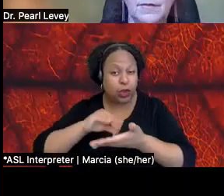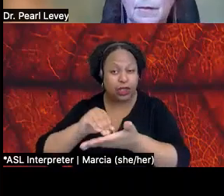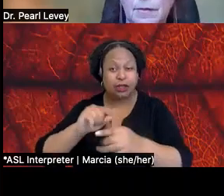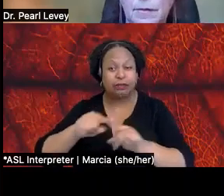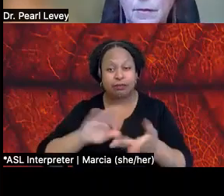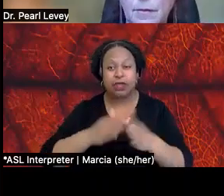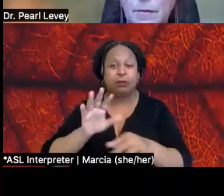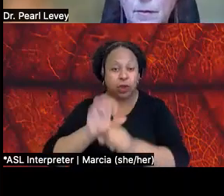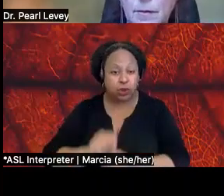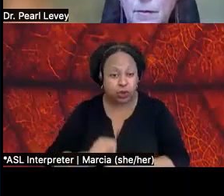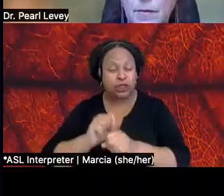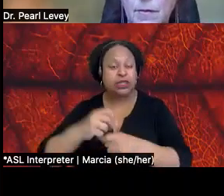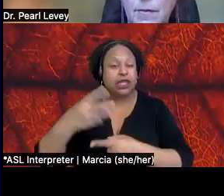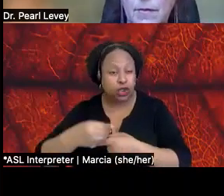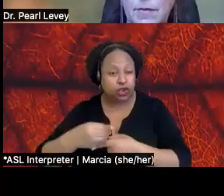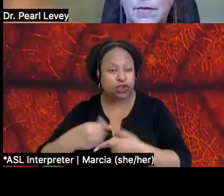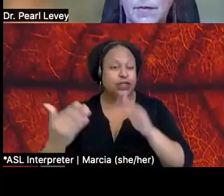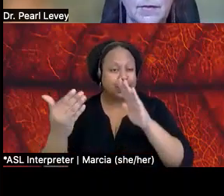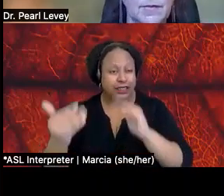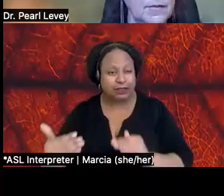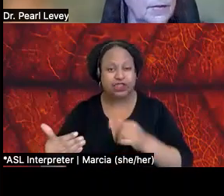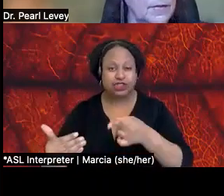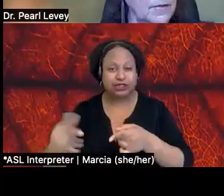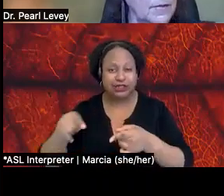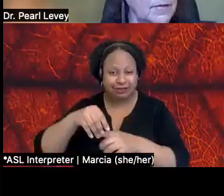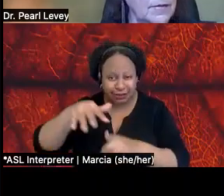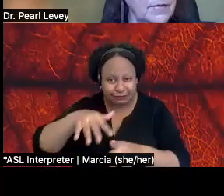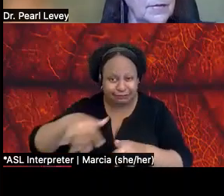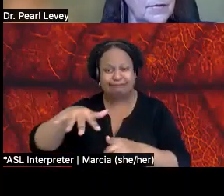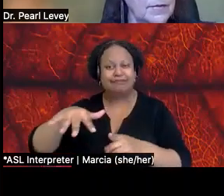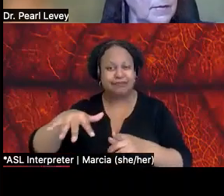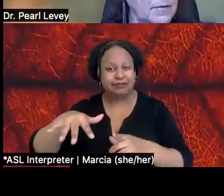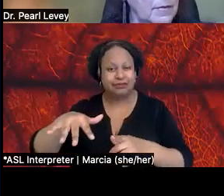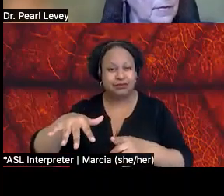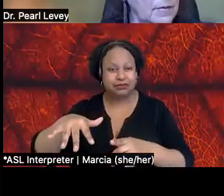and the expectations of the learner within that particular setting in that particular environment.